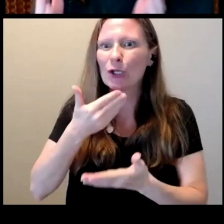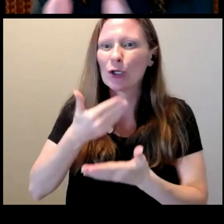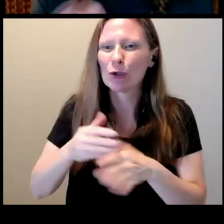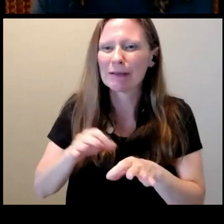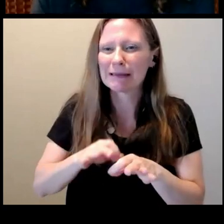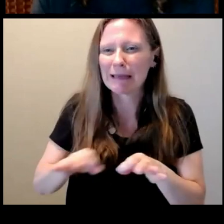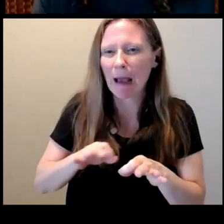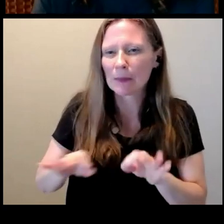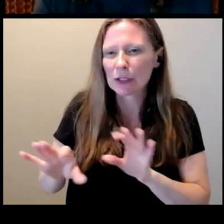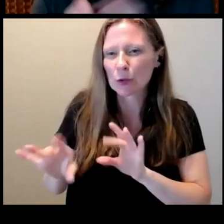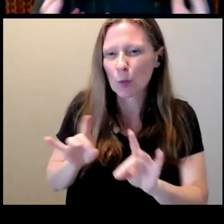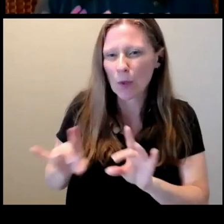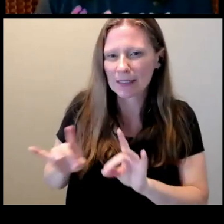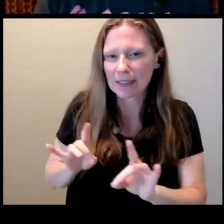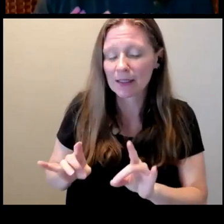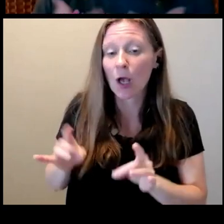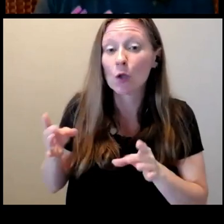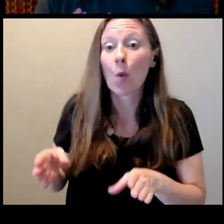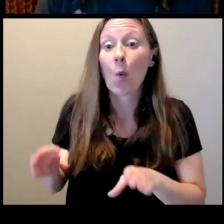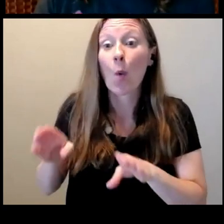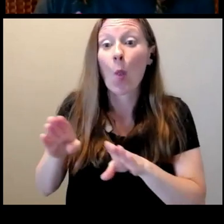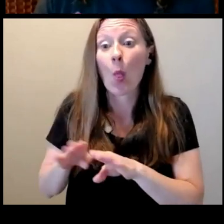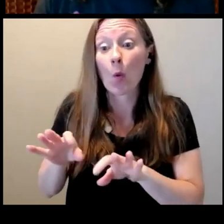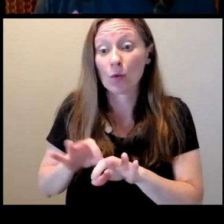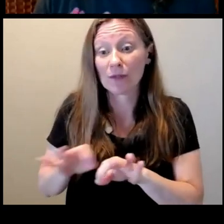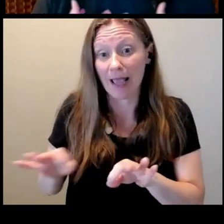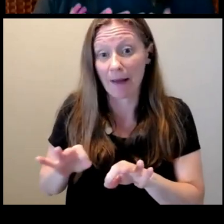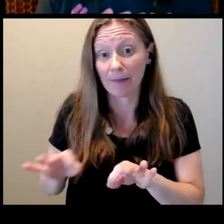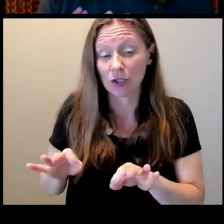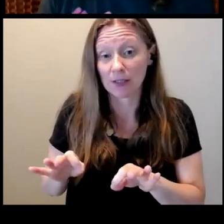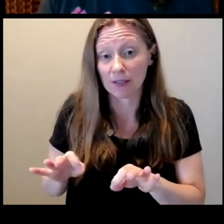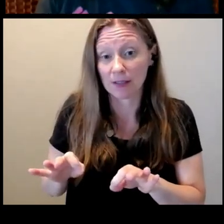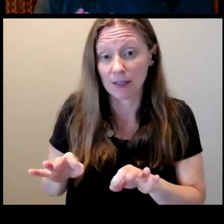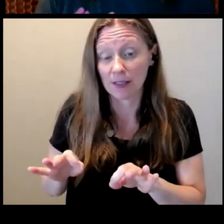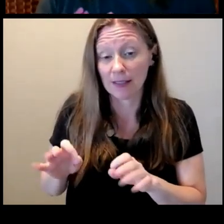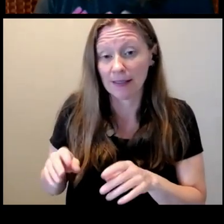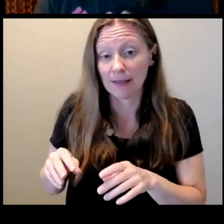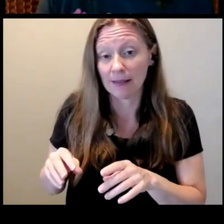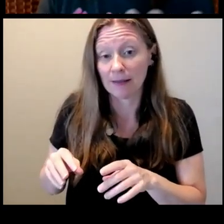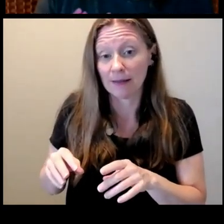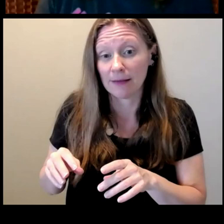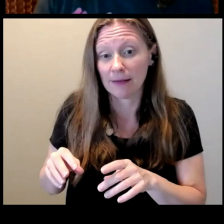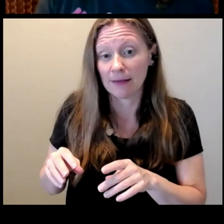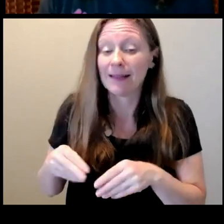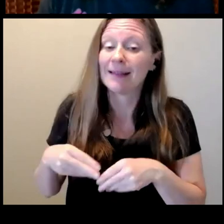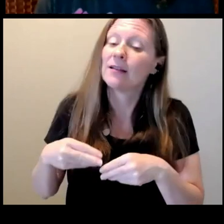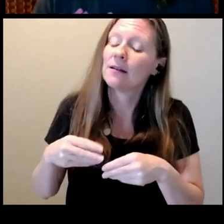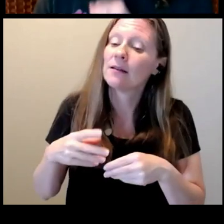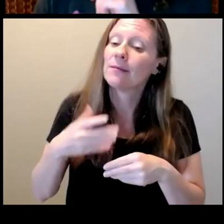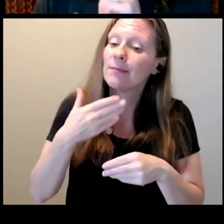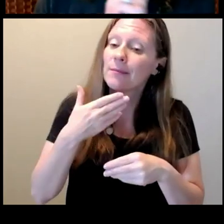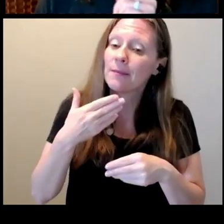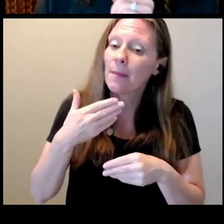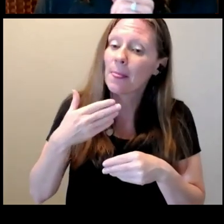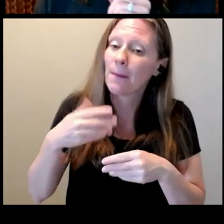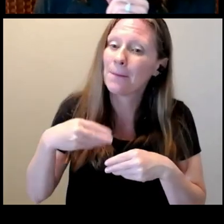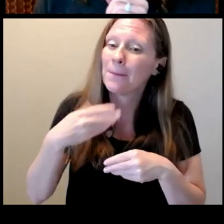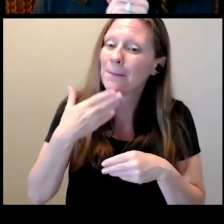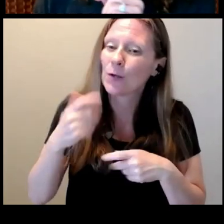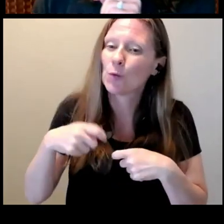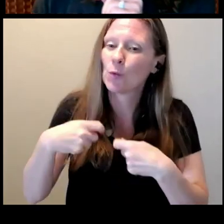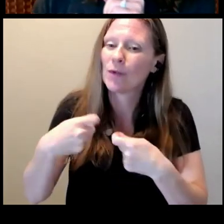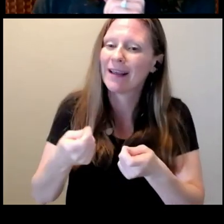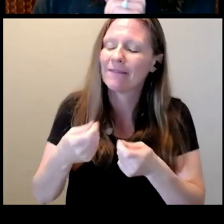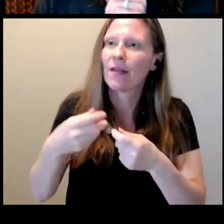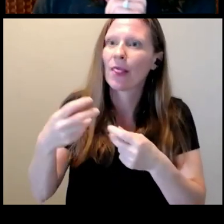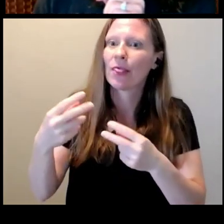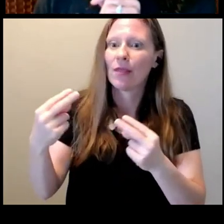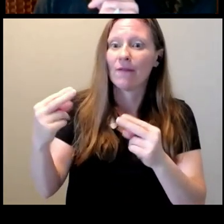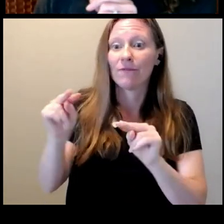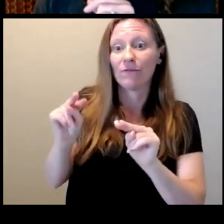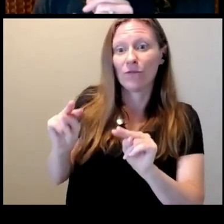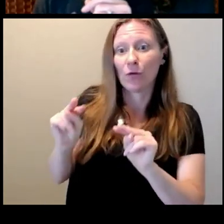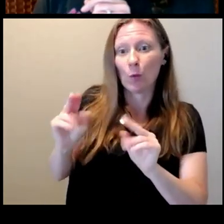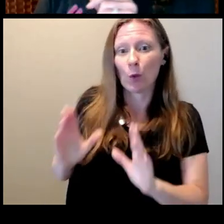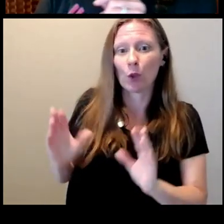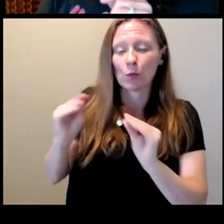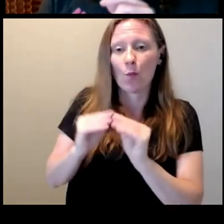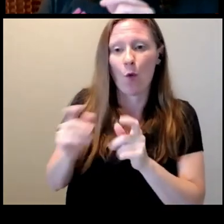So closed captions give viewers more control and creators don't have to worry about the